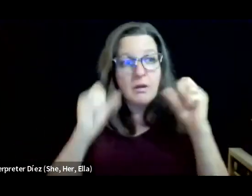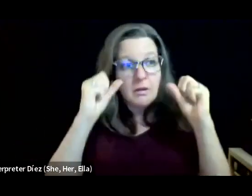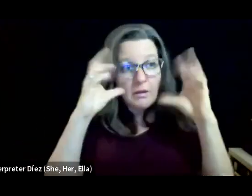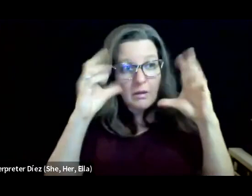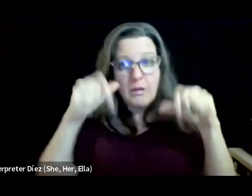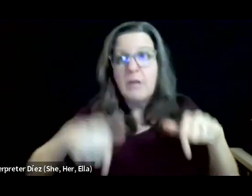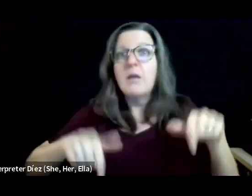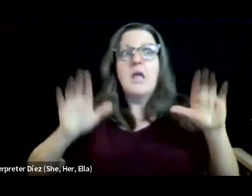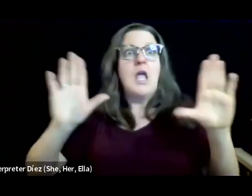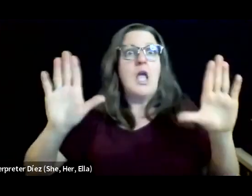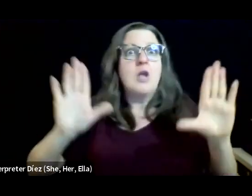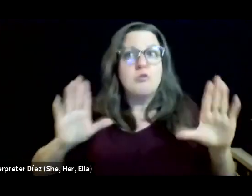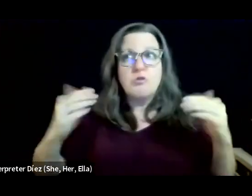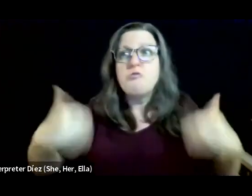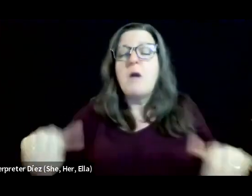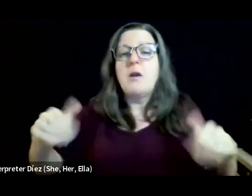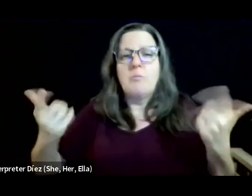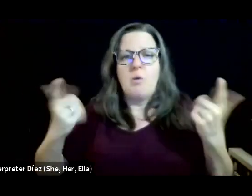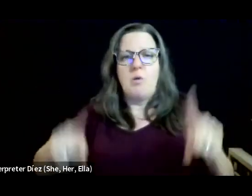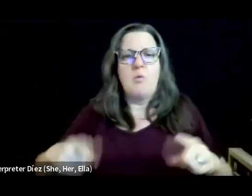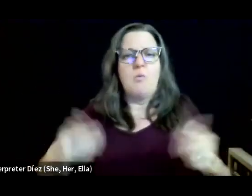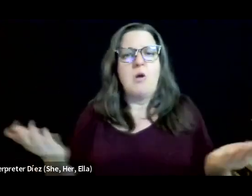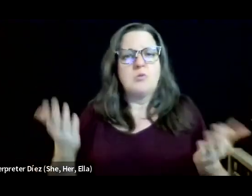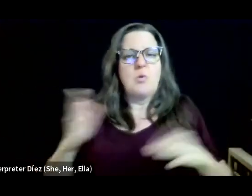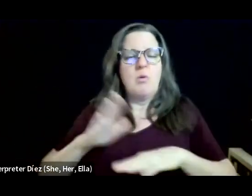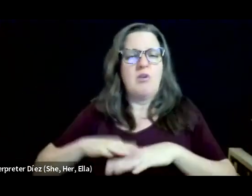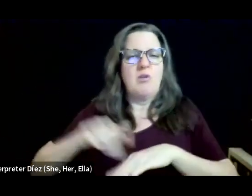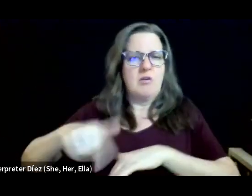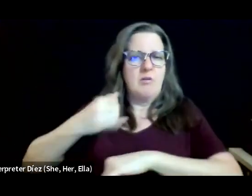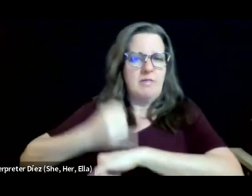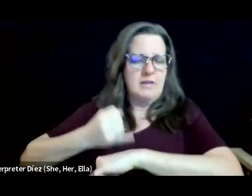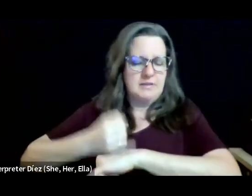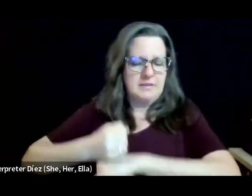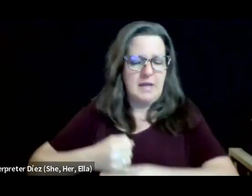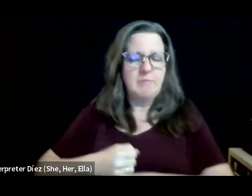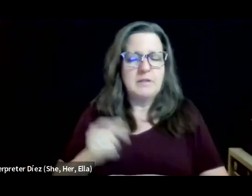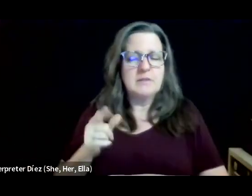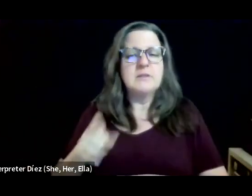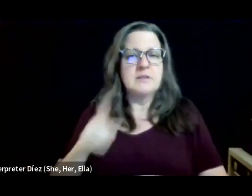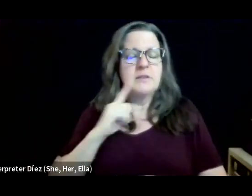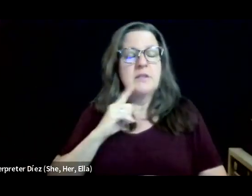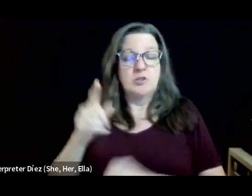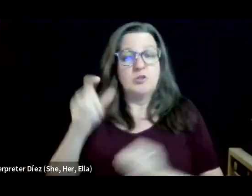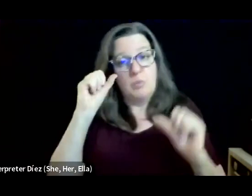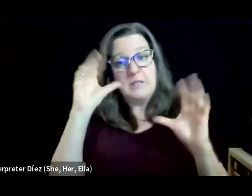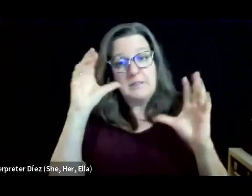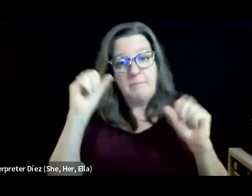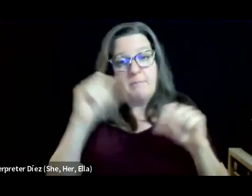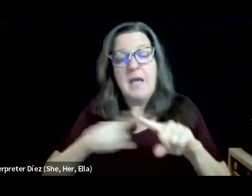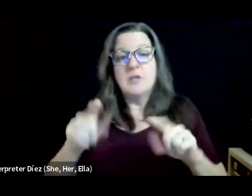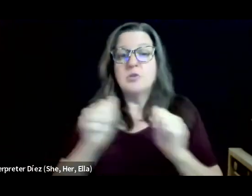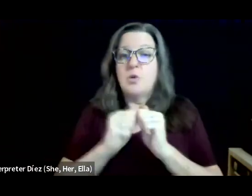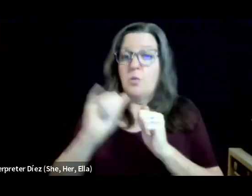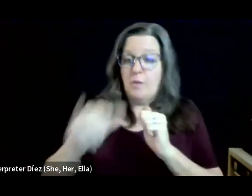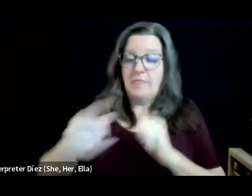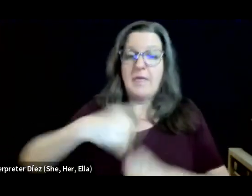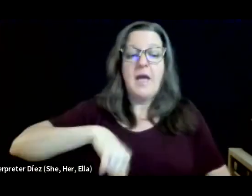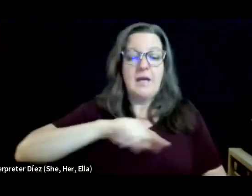What is going on out here on this campus. So she was amazed. So with that, we will, uh, adjourn.